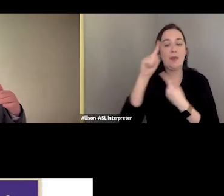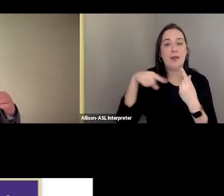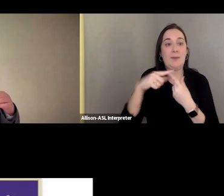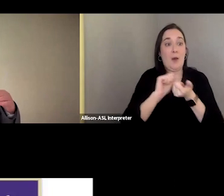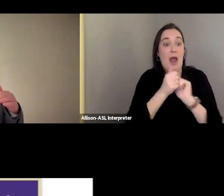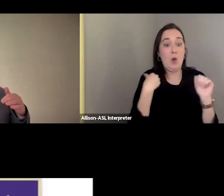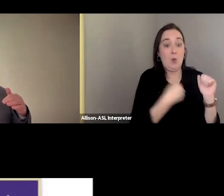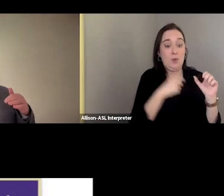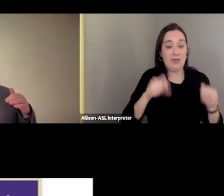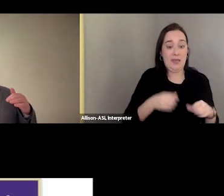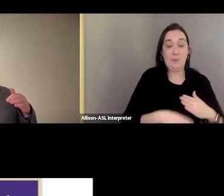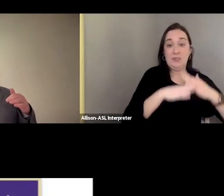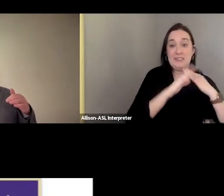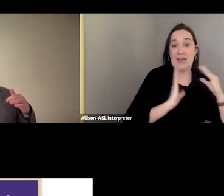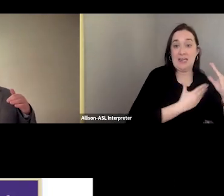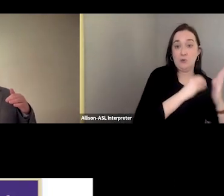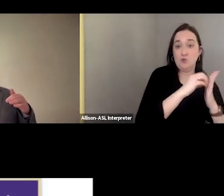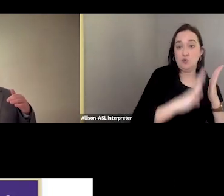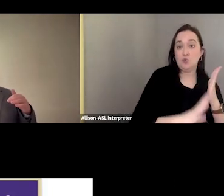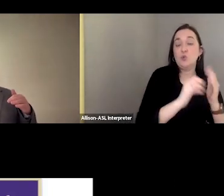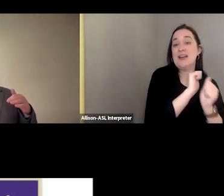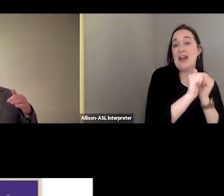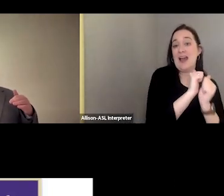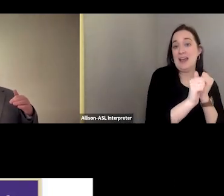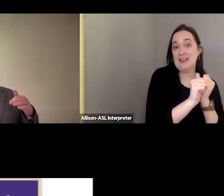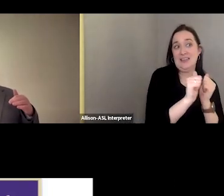athletes populations, from this kind of bullying or activity.